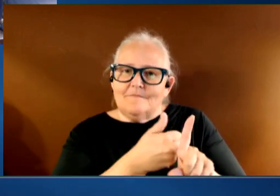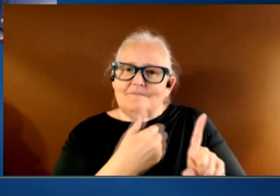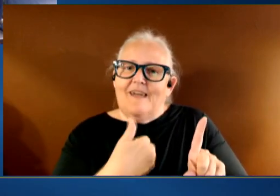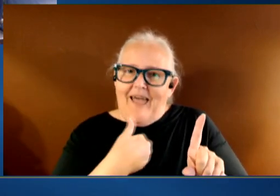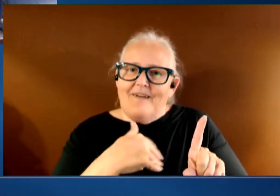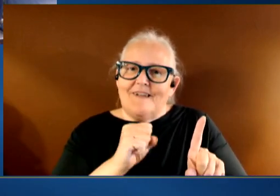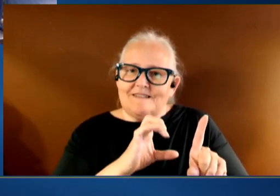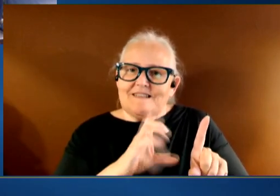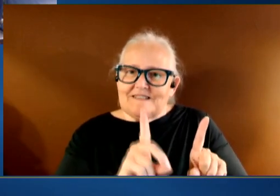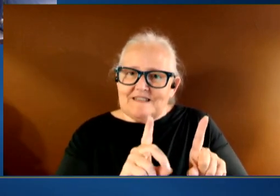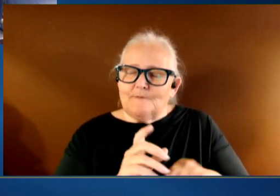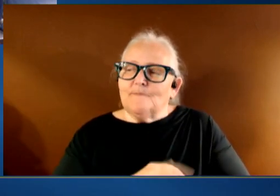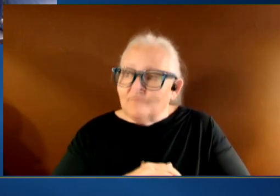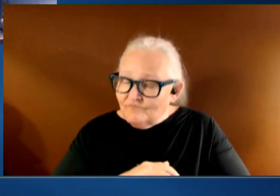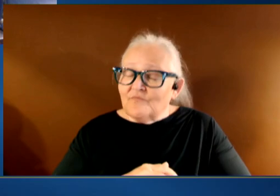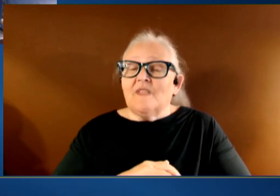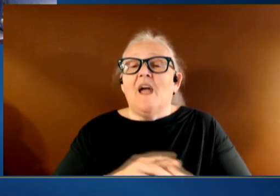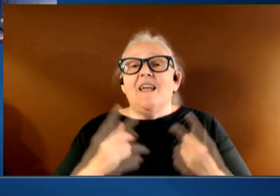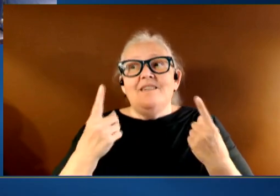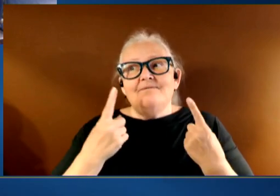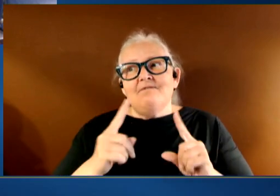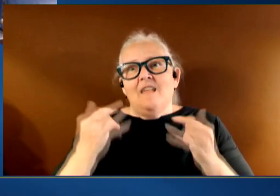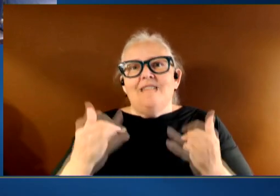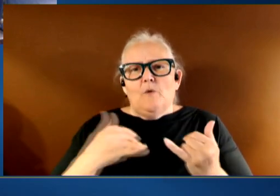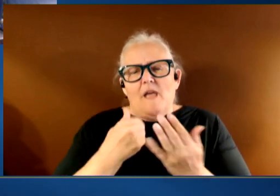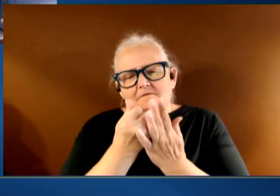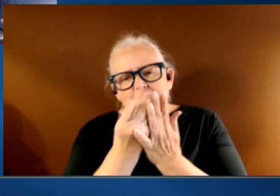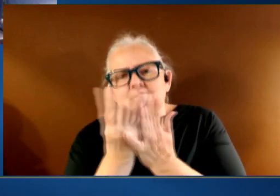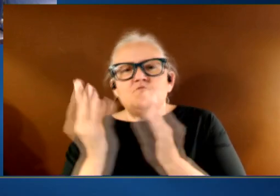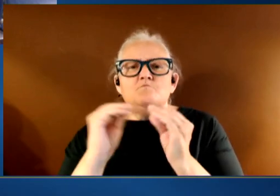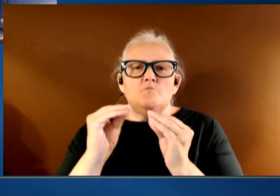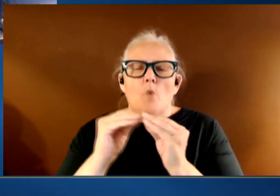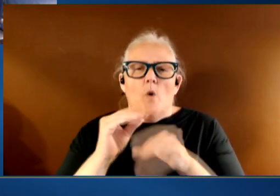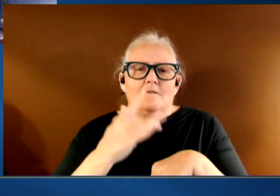While there are finally more available therapies for patients with sickle cell, many patients